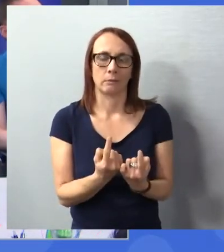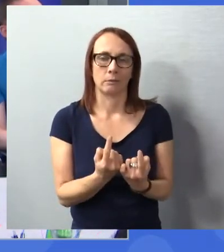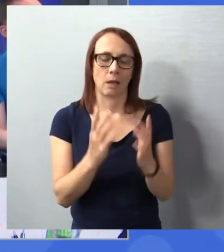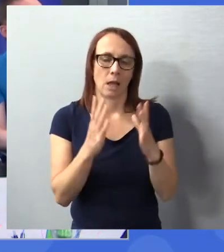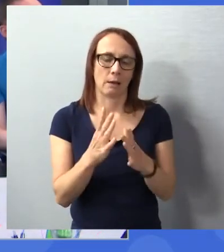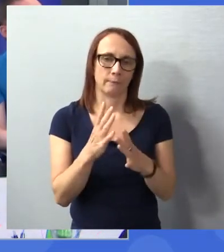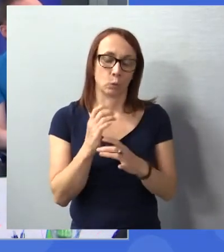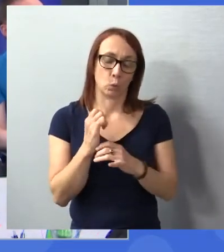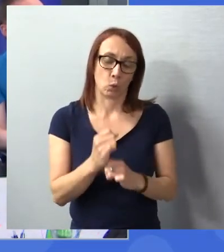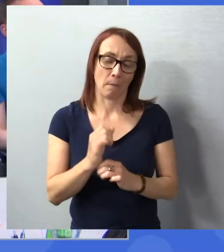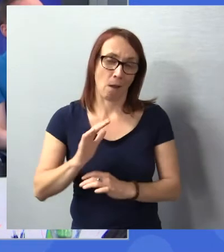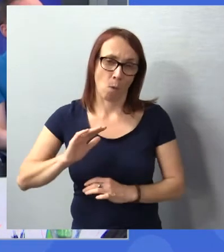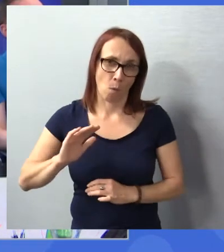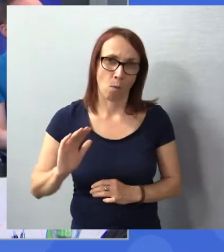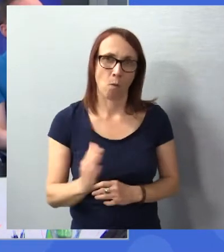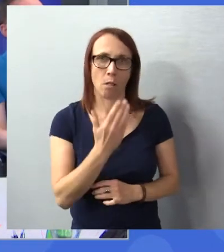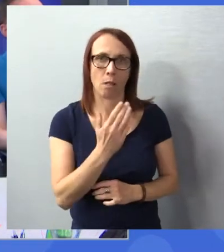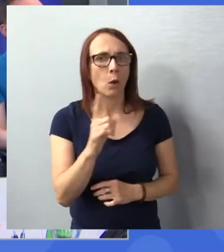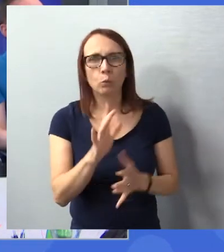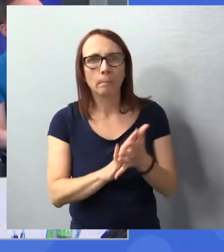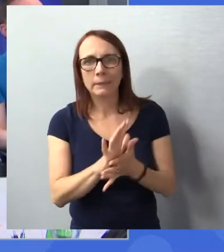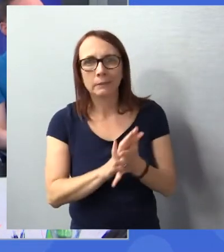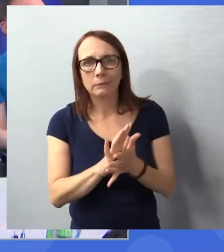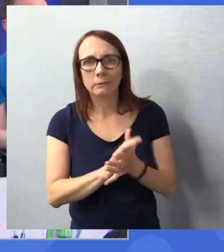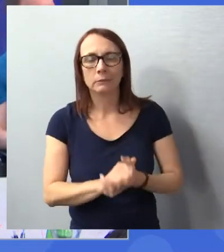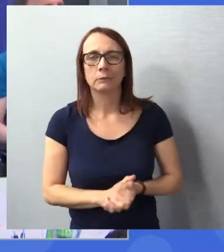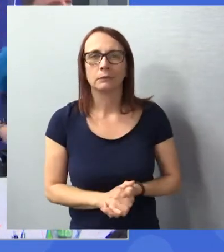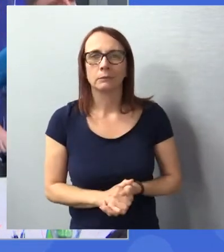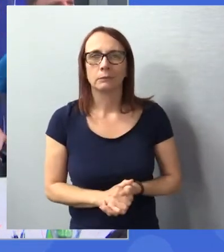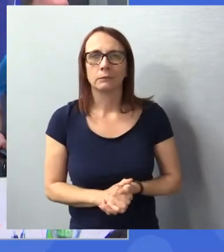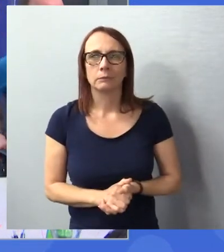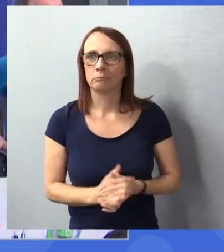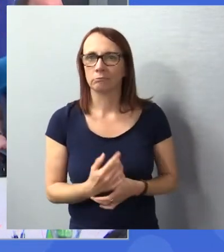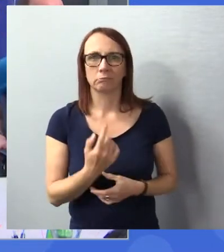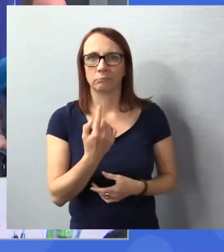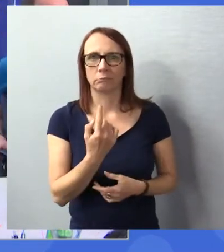them all what we mean by that as the taker an issue that's very pertinent to